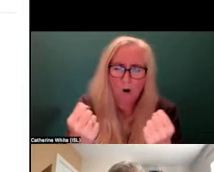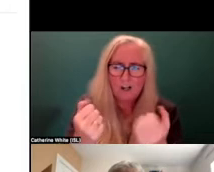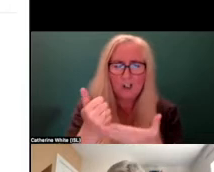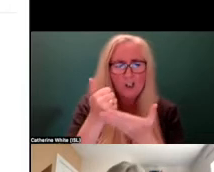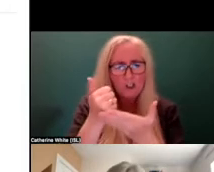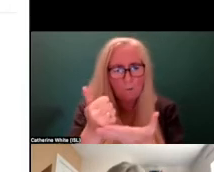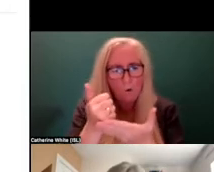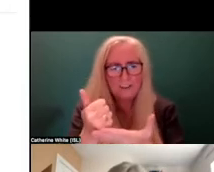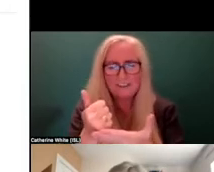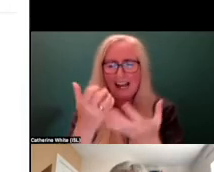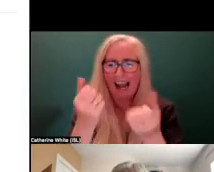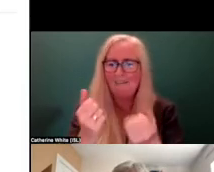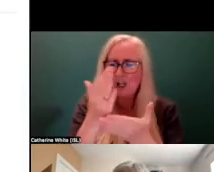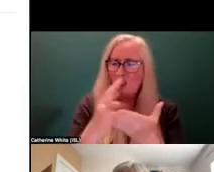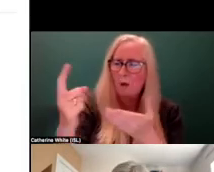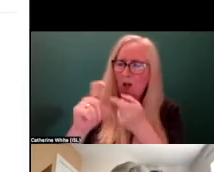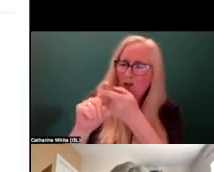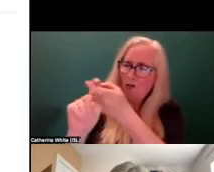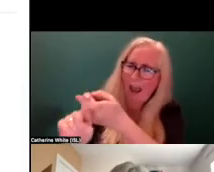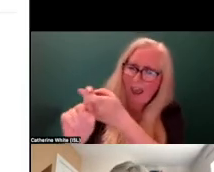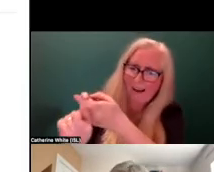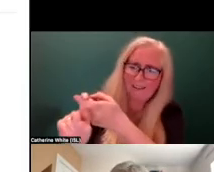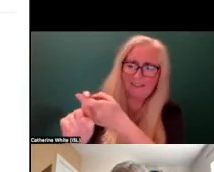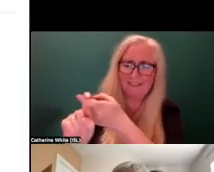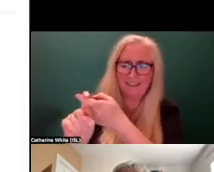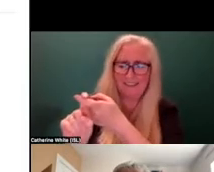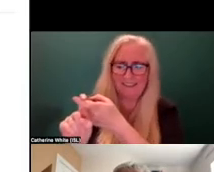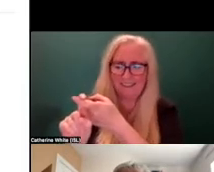empowering, supporting, it's around having someone to rely on and it's